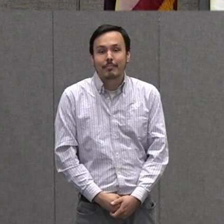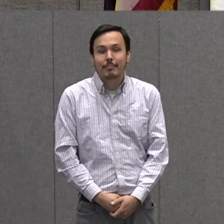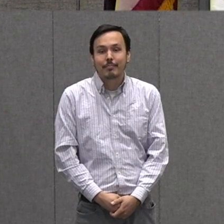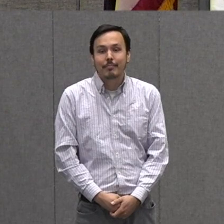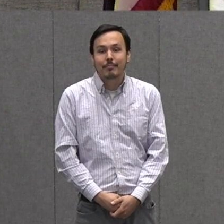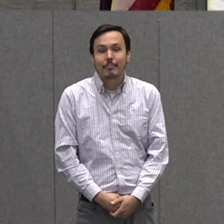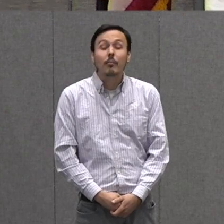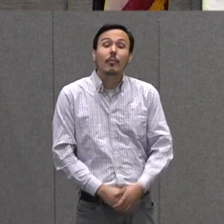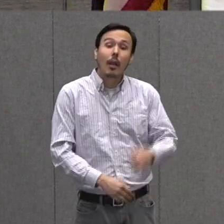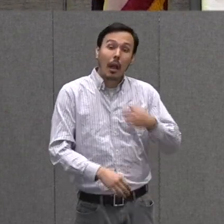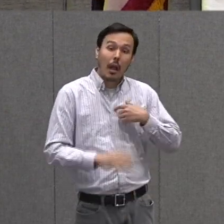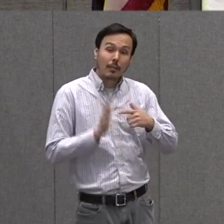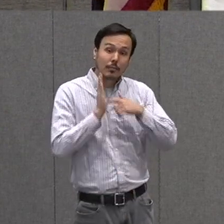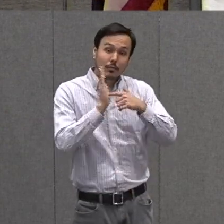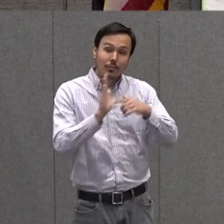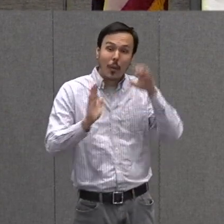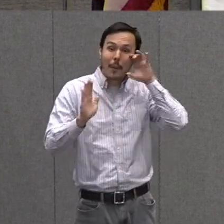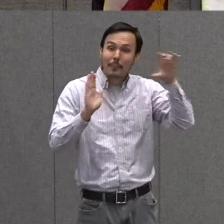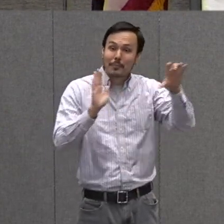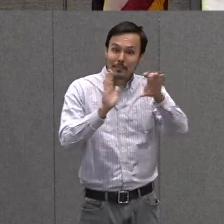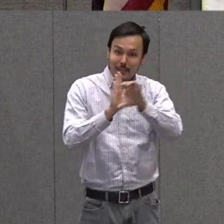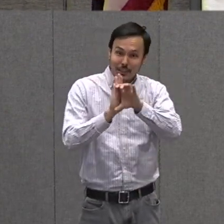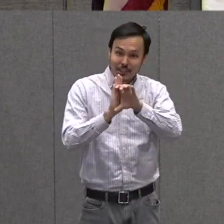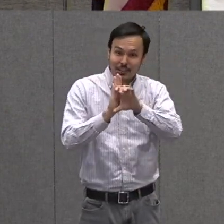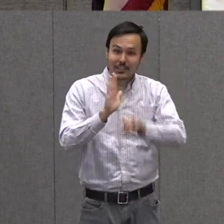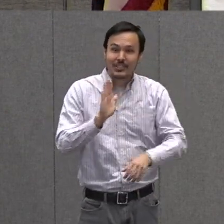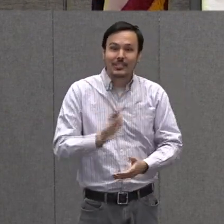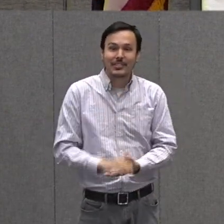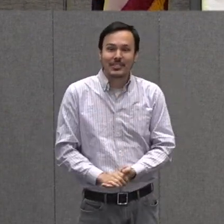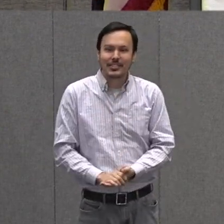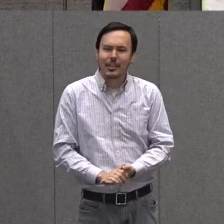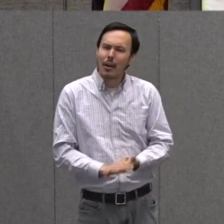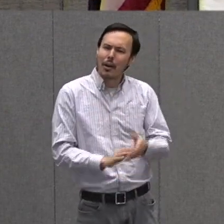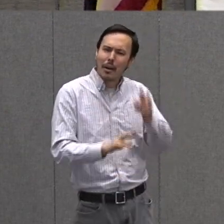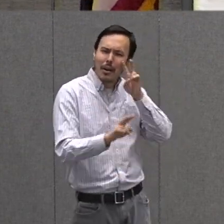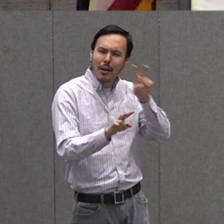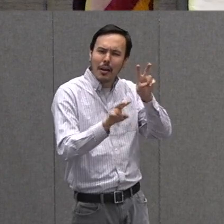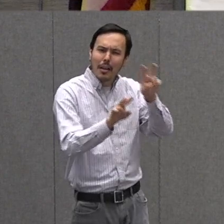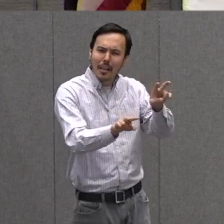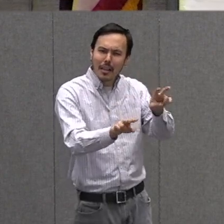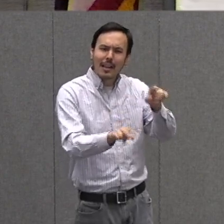I'm going to show you a picture. Take a close look at this picture.